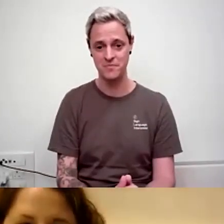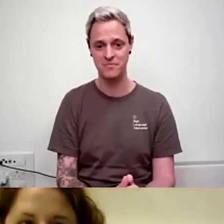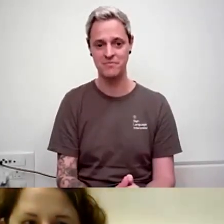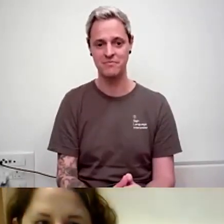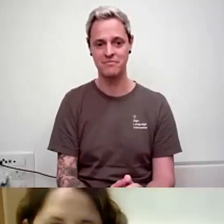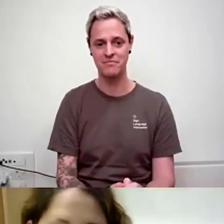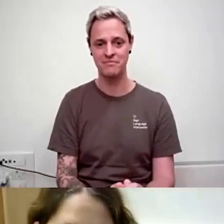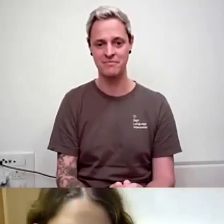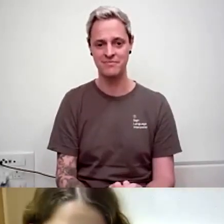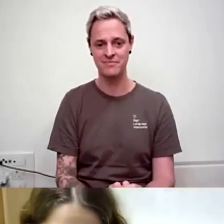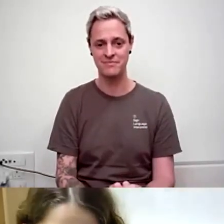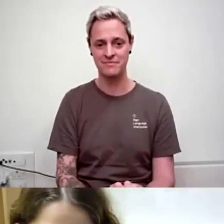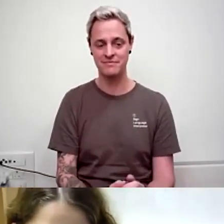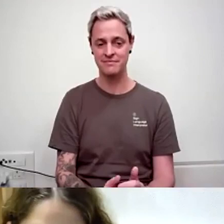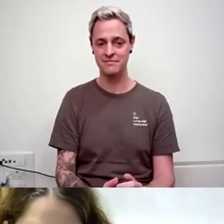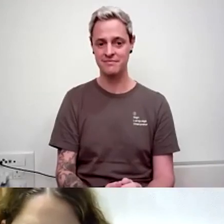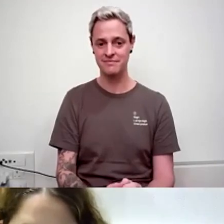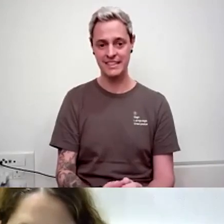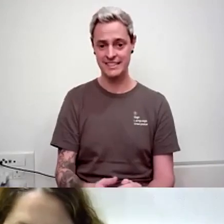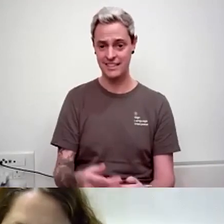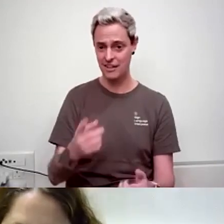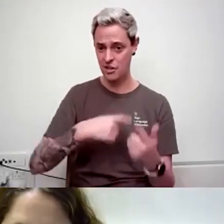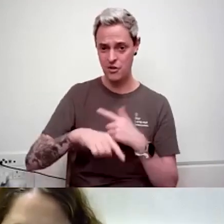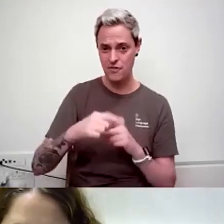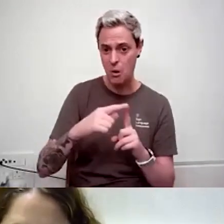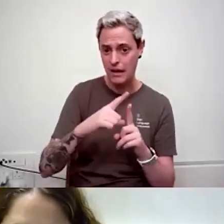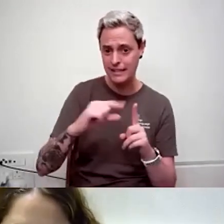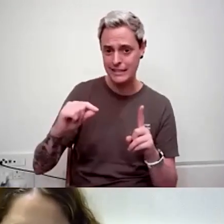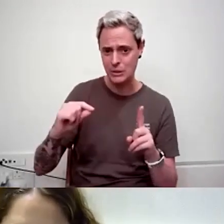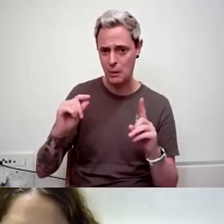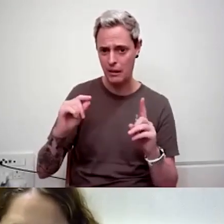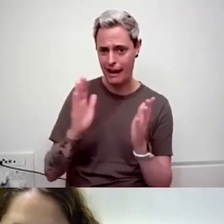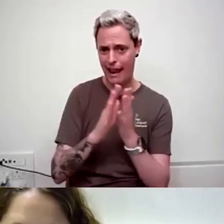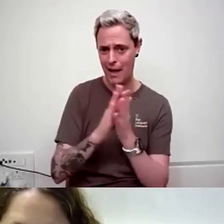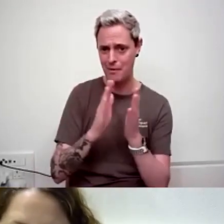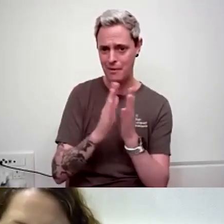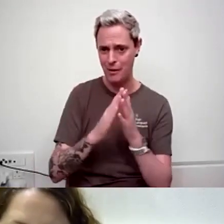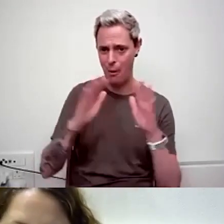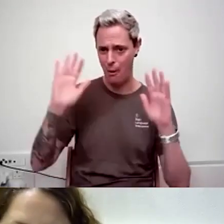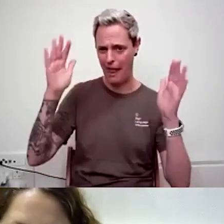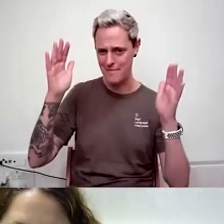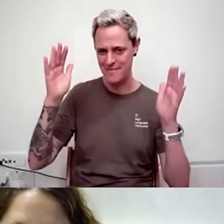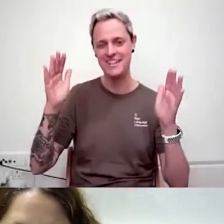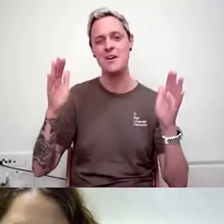an opportunity for a digital hand clap, but can I just invite everyone, where they are just to give a warm round of applause